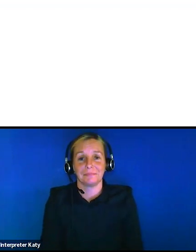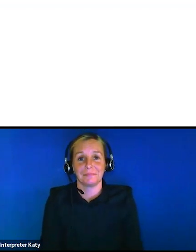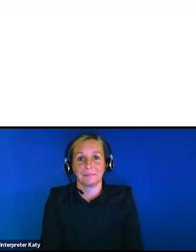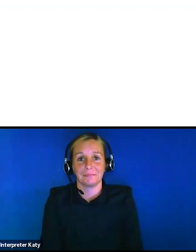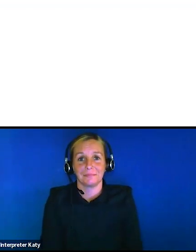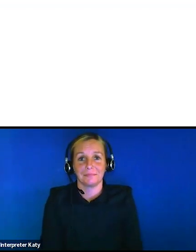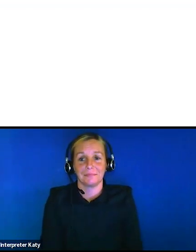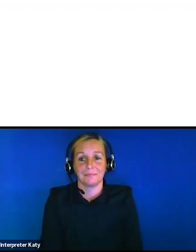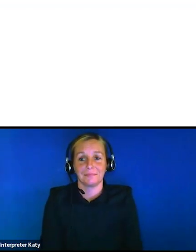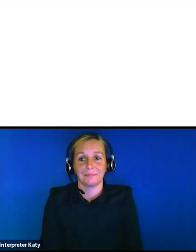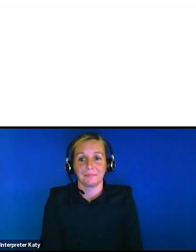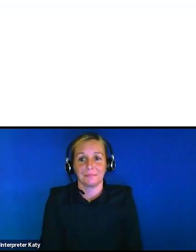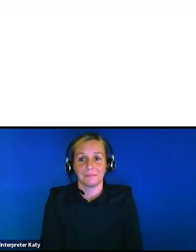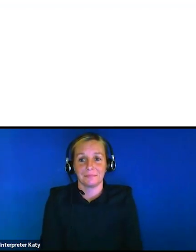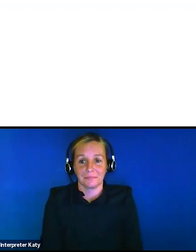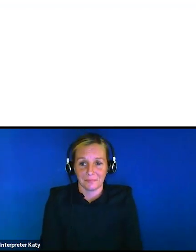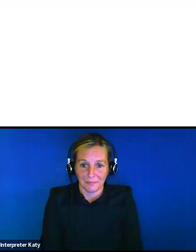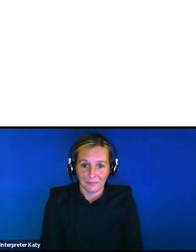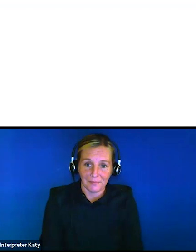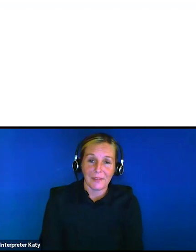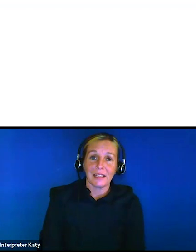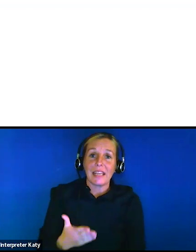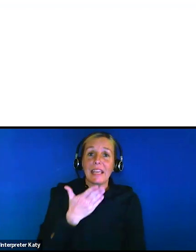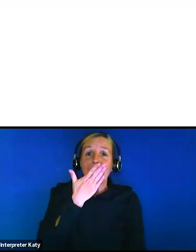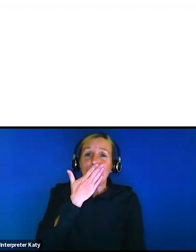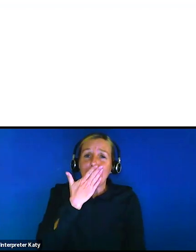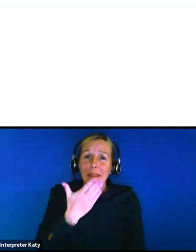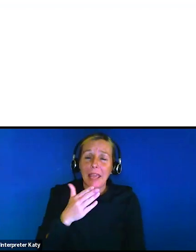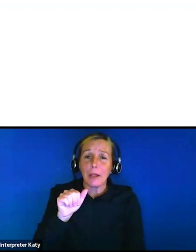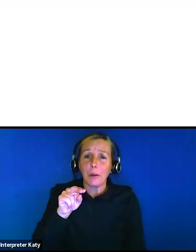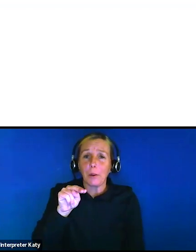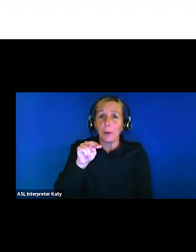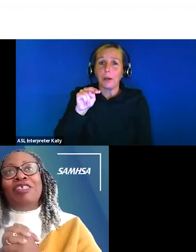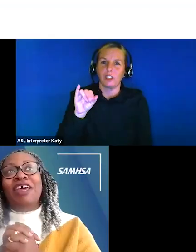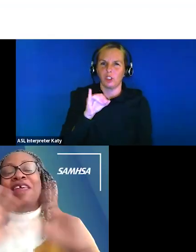Thank you so much, Annette. And I'm going to give you a round of applause